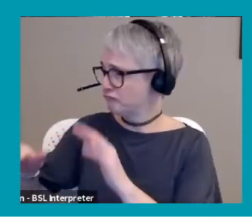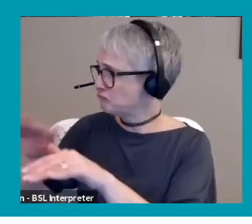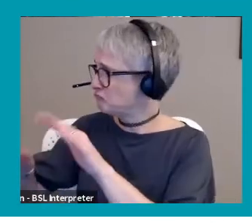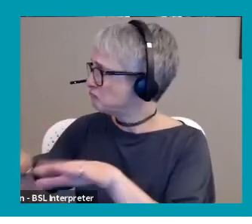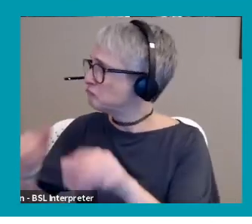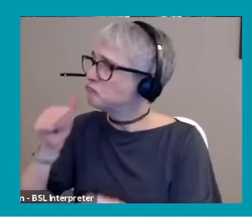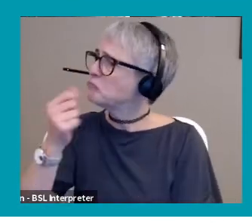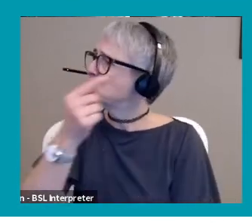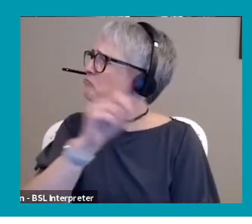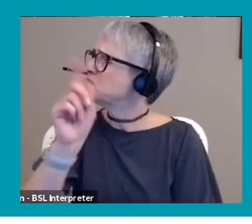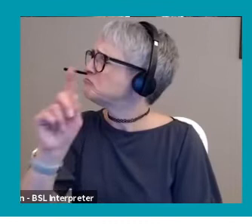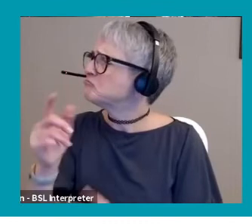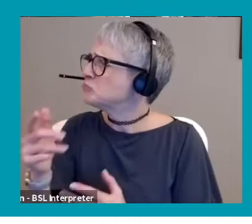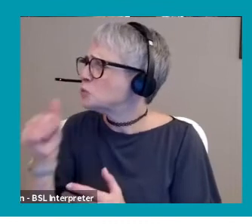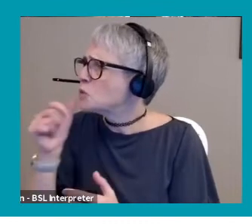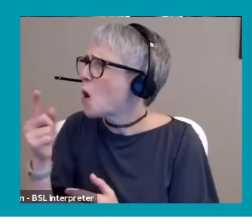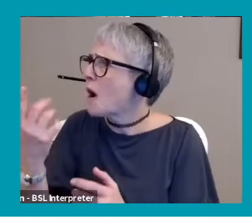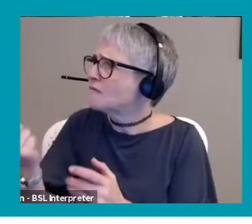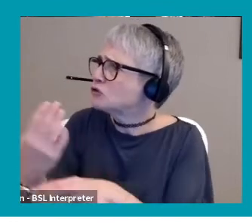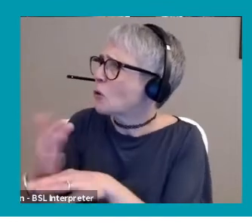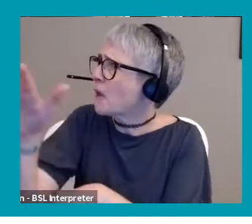And what networks those networks have and you can just imagine a big